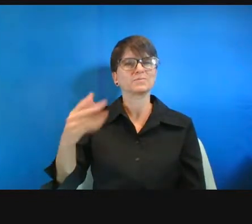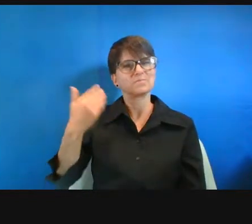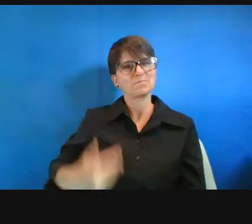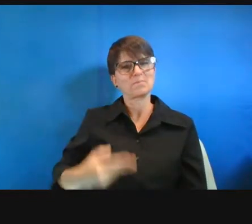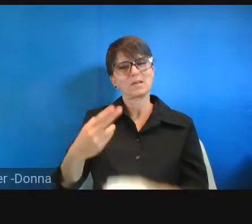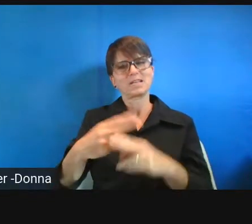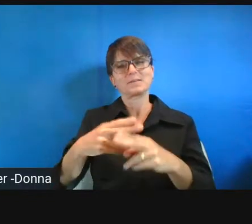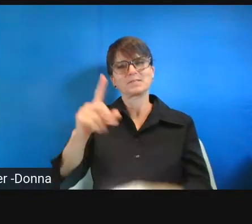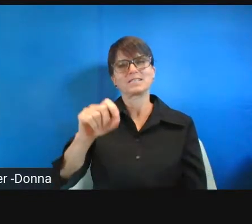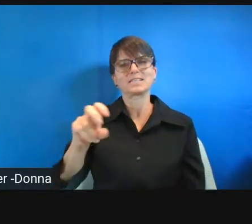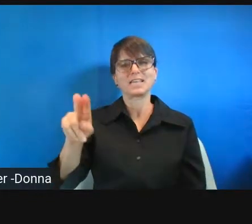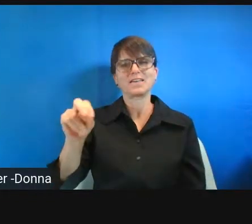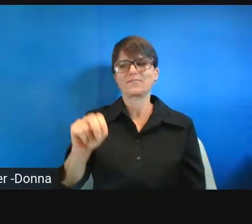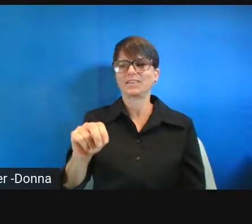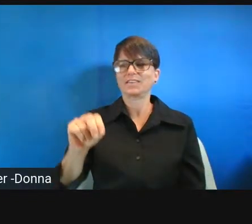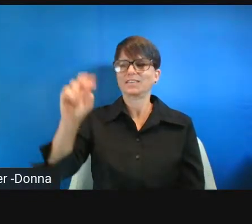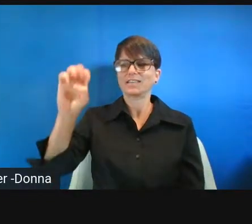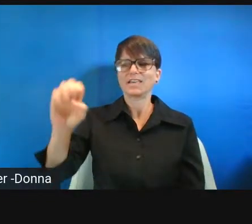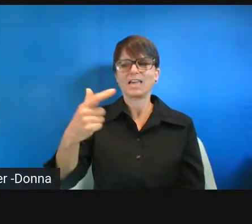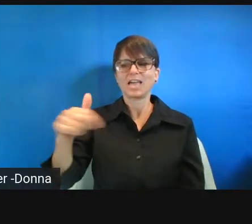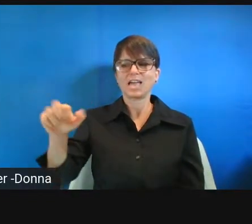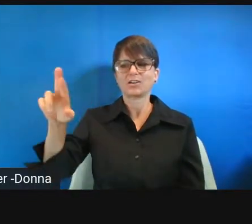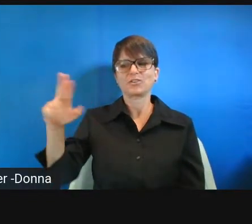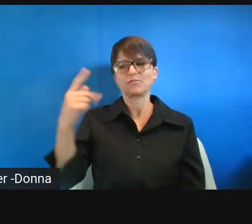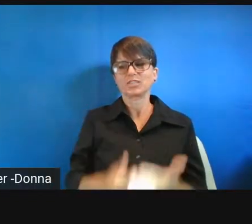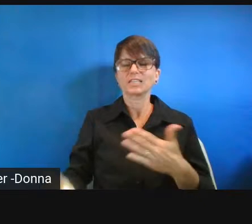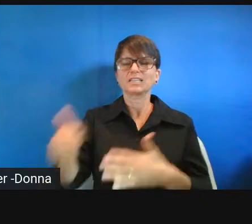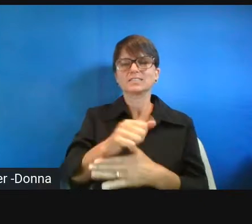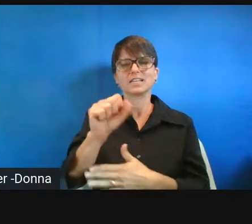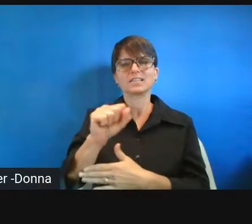≫: Hello, everyone and thank you for joining us for WordPress Accessibility Day 2022.